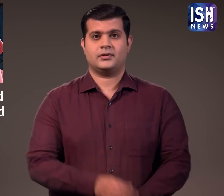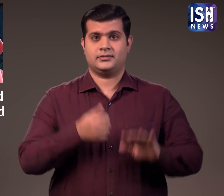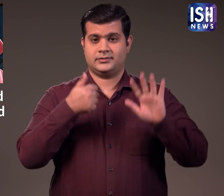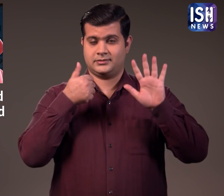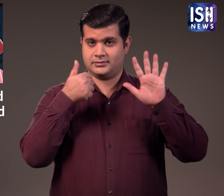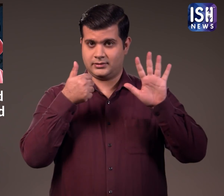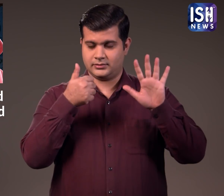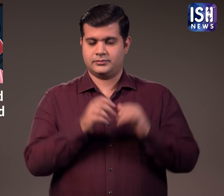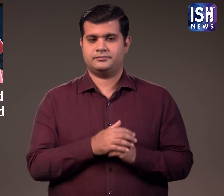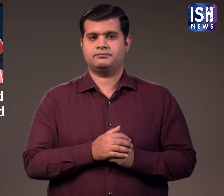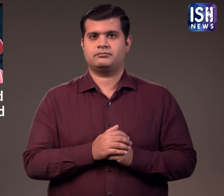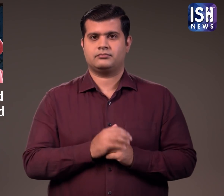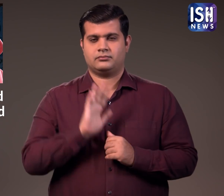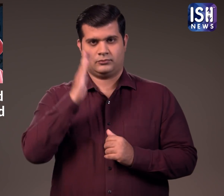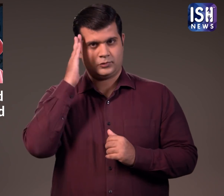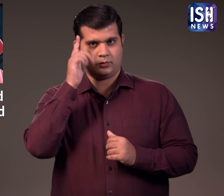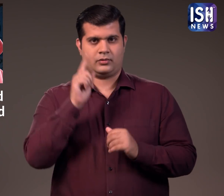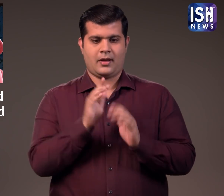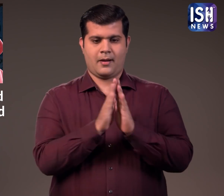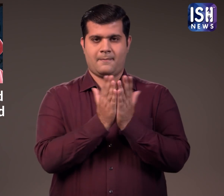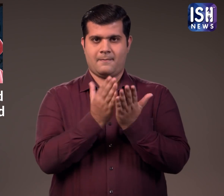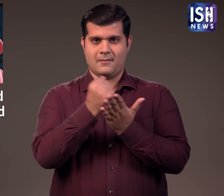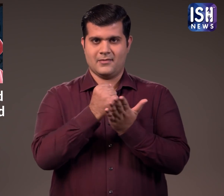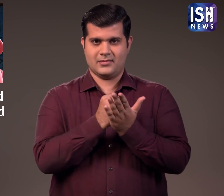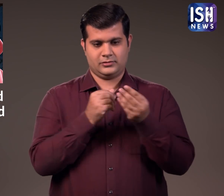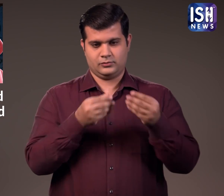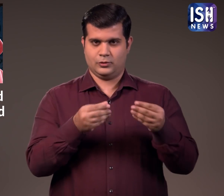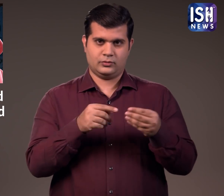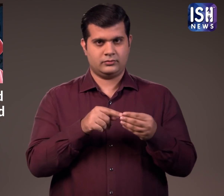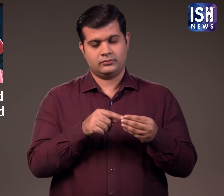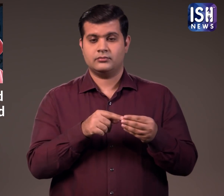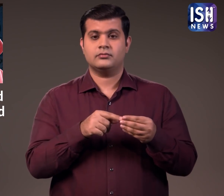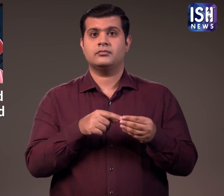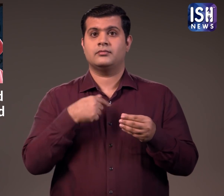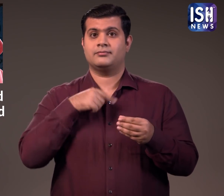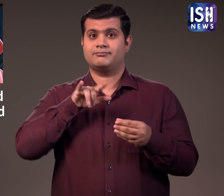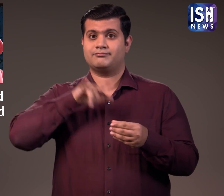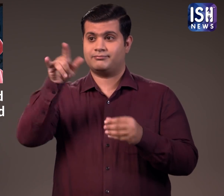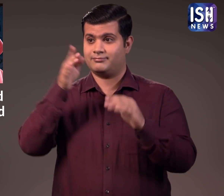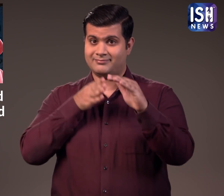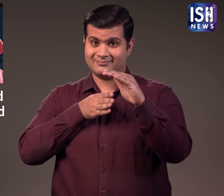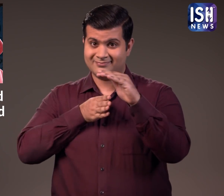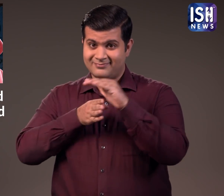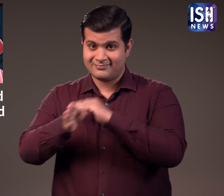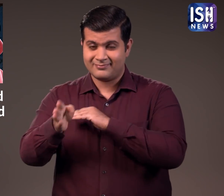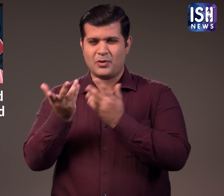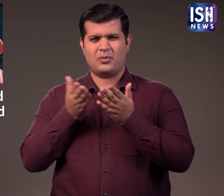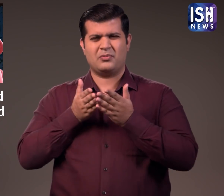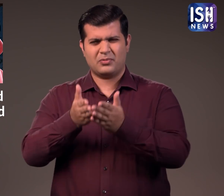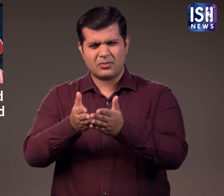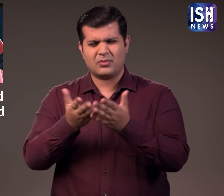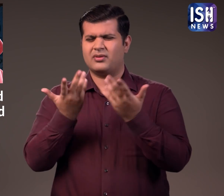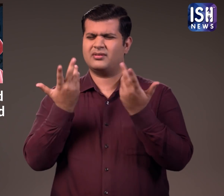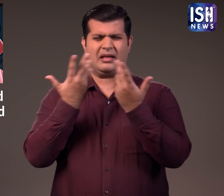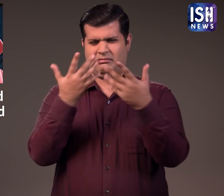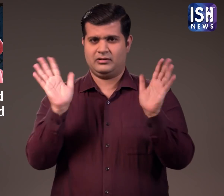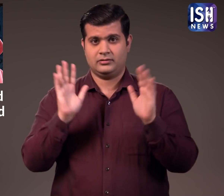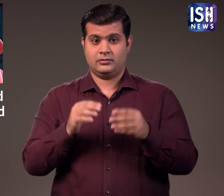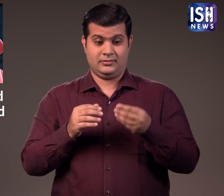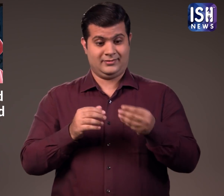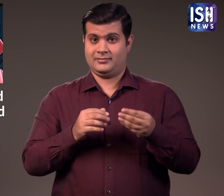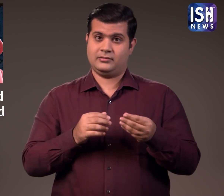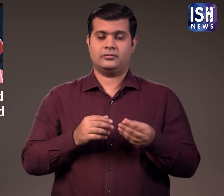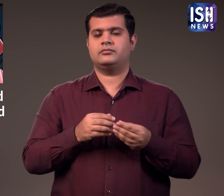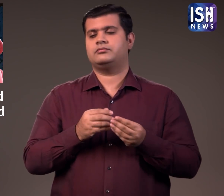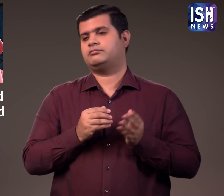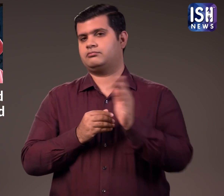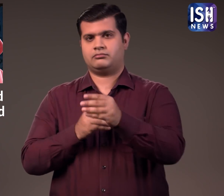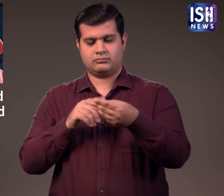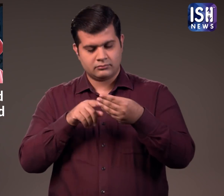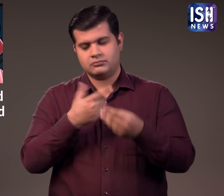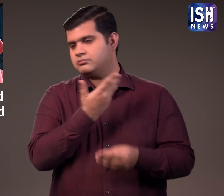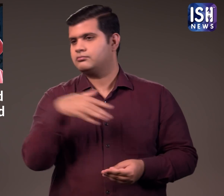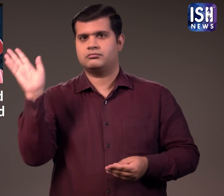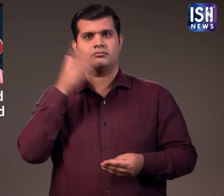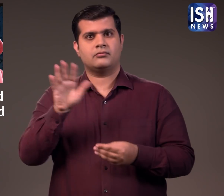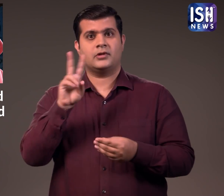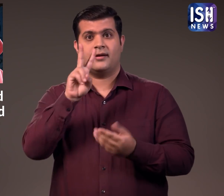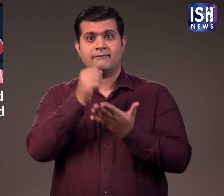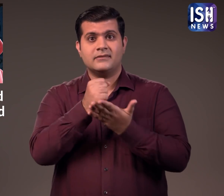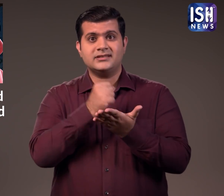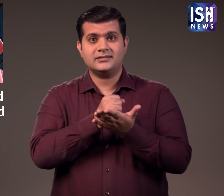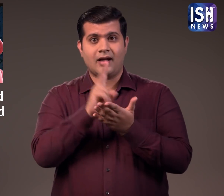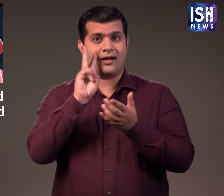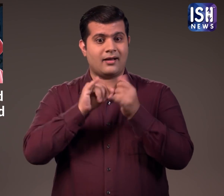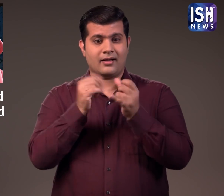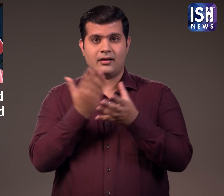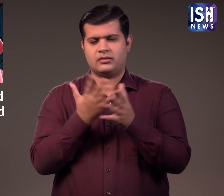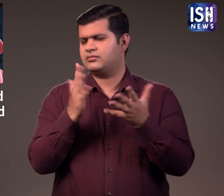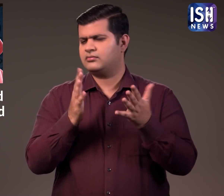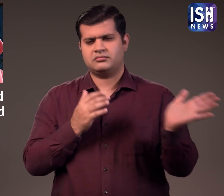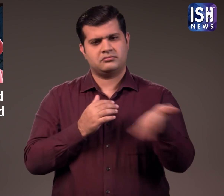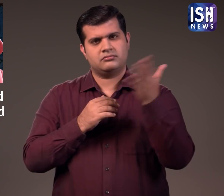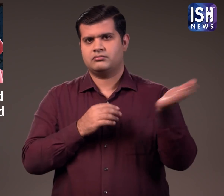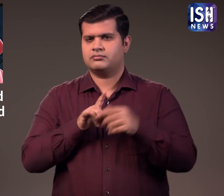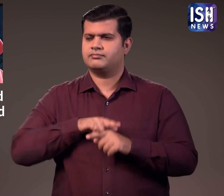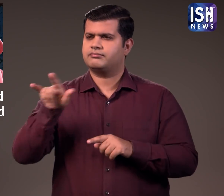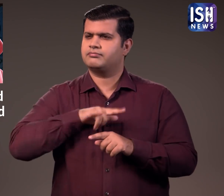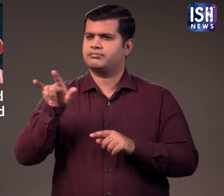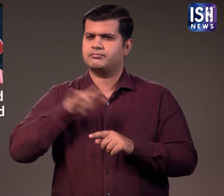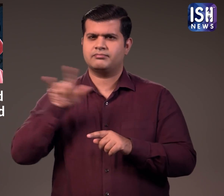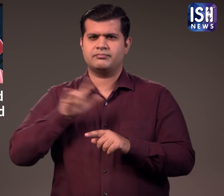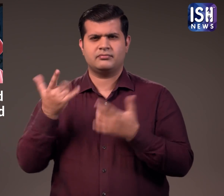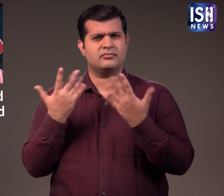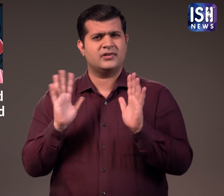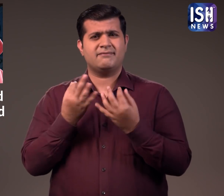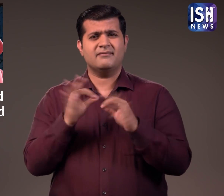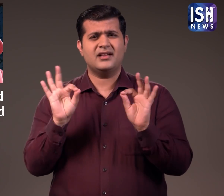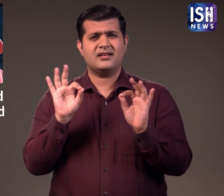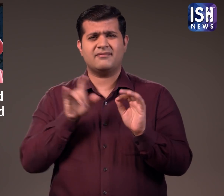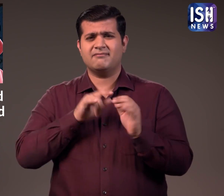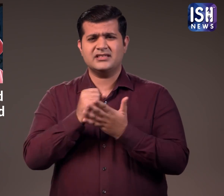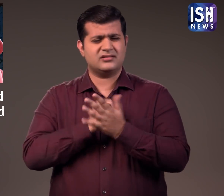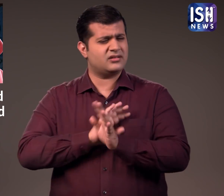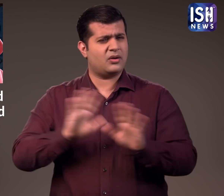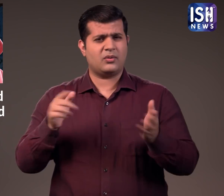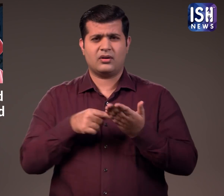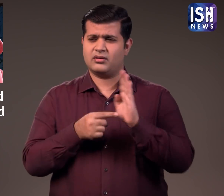6. There are certain passports that do not require a visa to travel by any mode of transport.